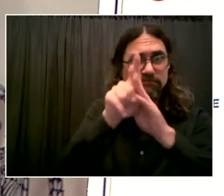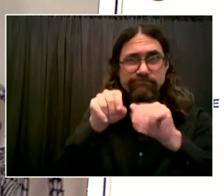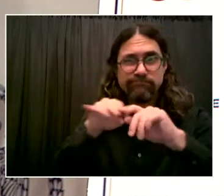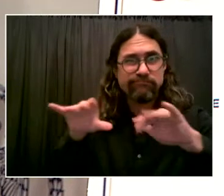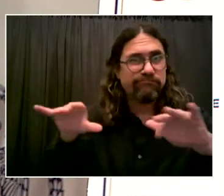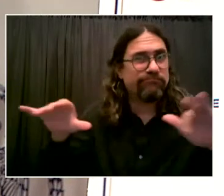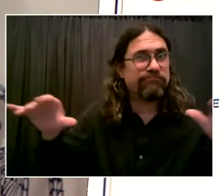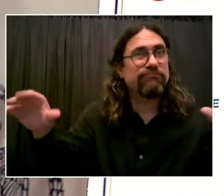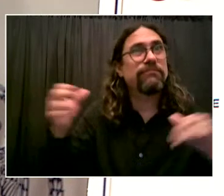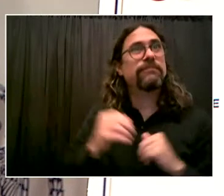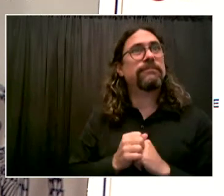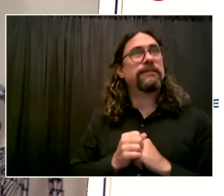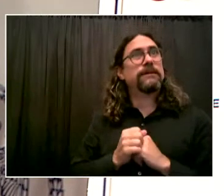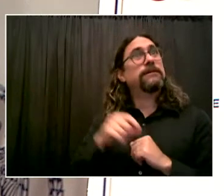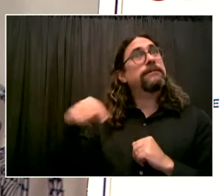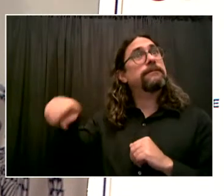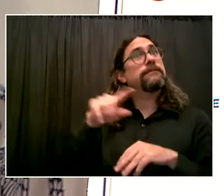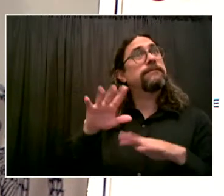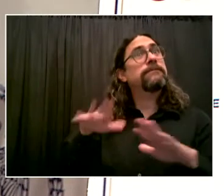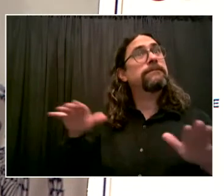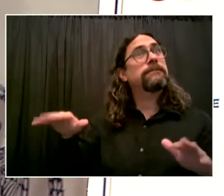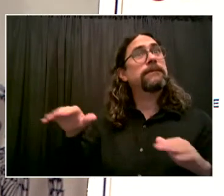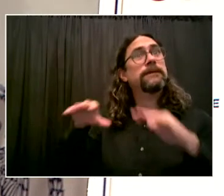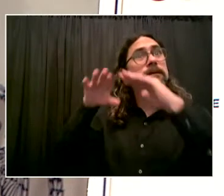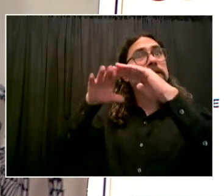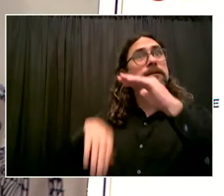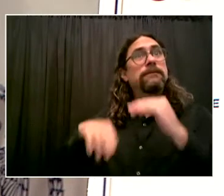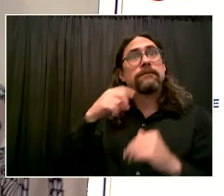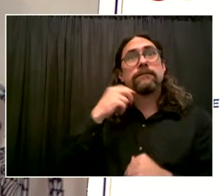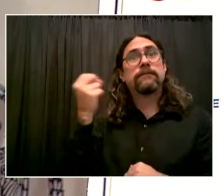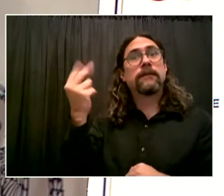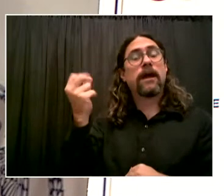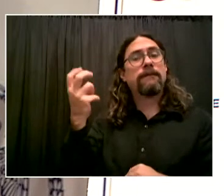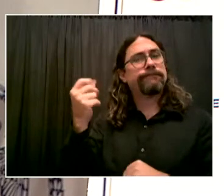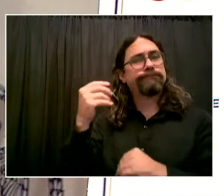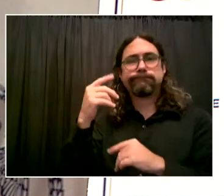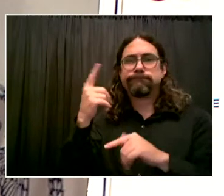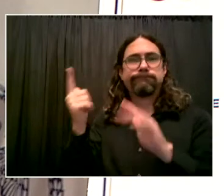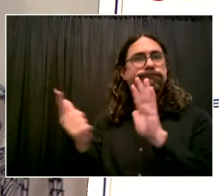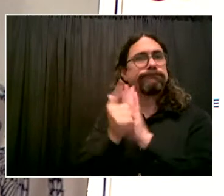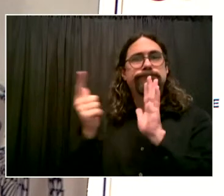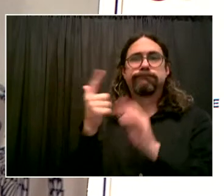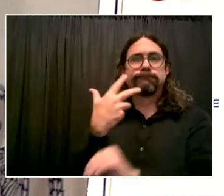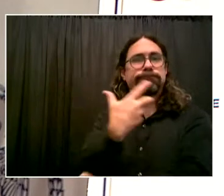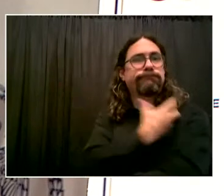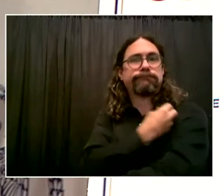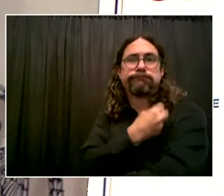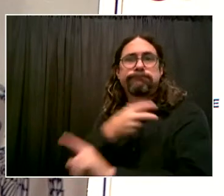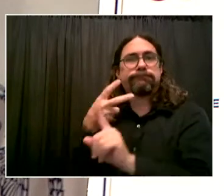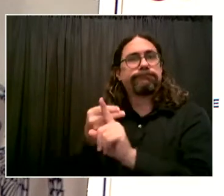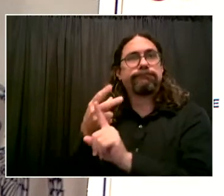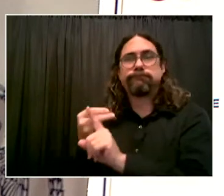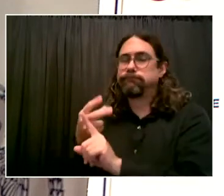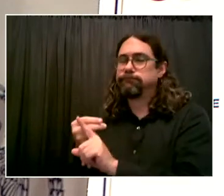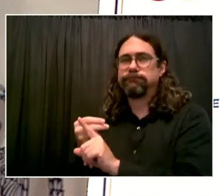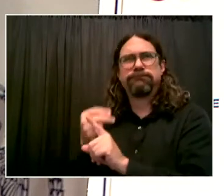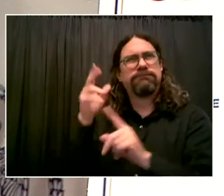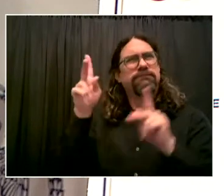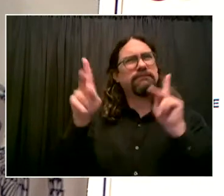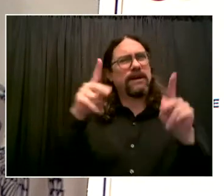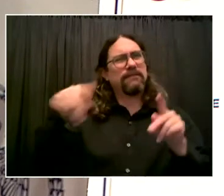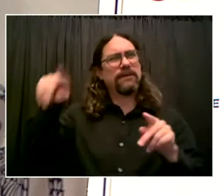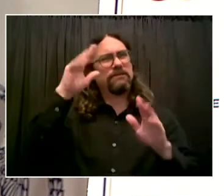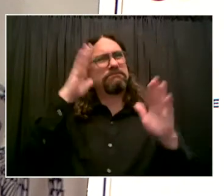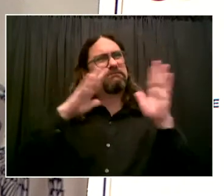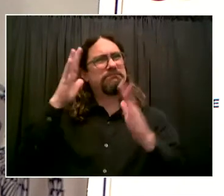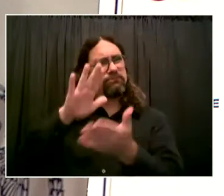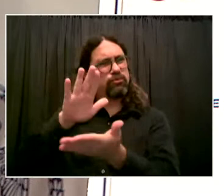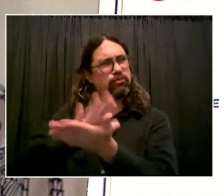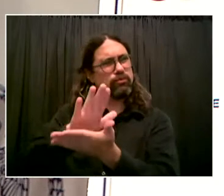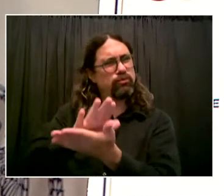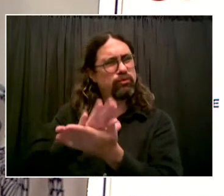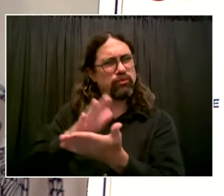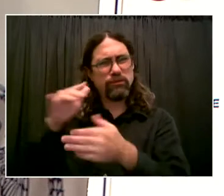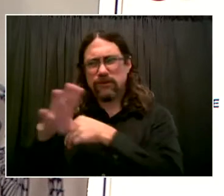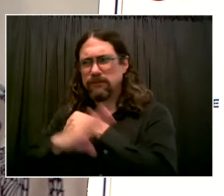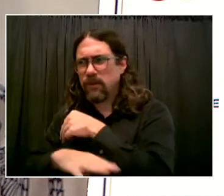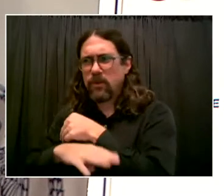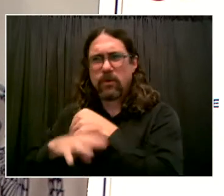COUNCILMEMBER.